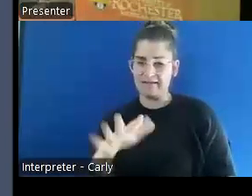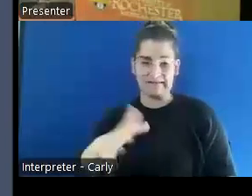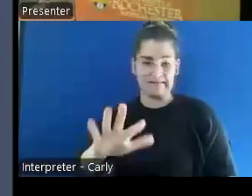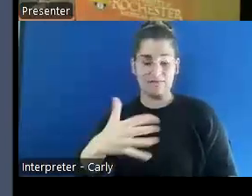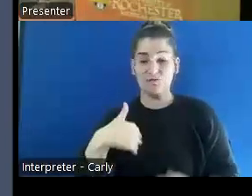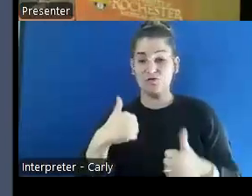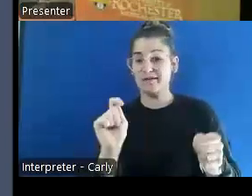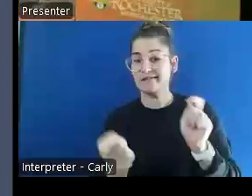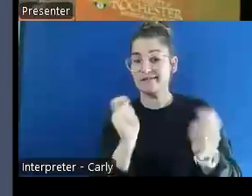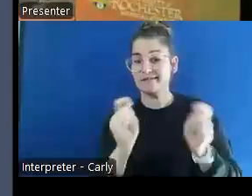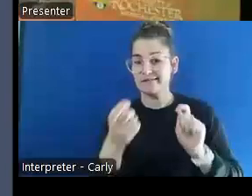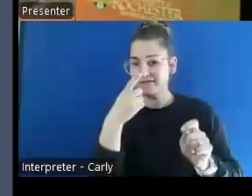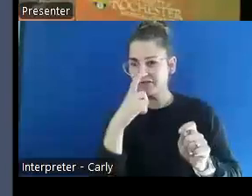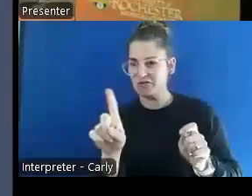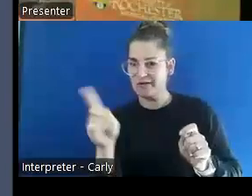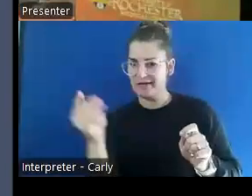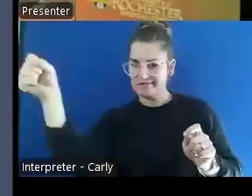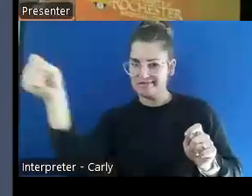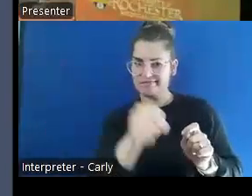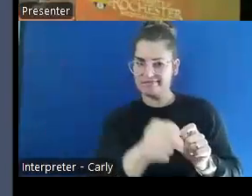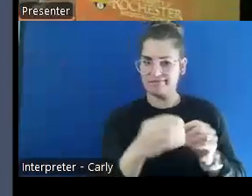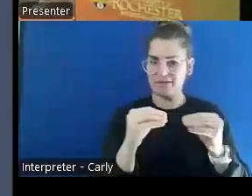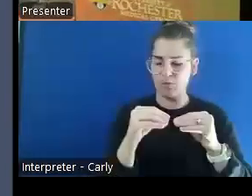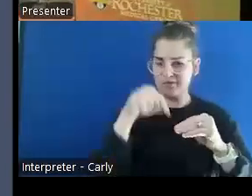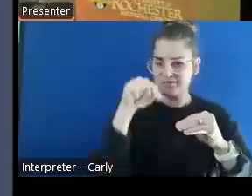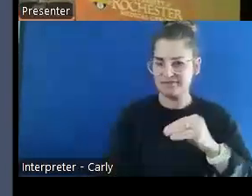we can get her some more robust care and that's been really a great way for us to kind of work